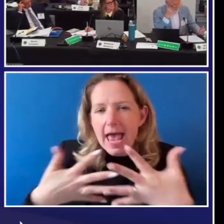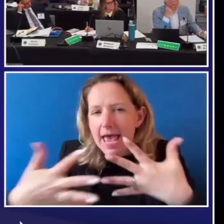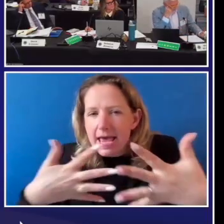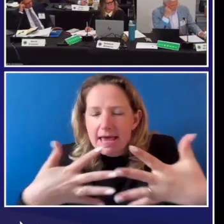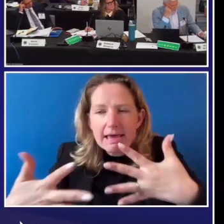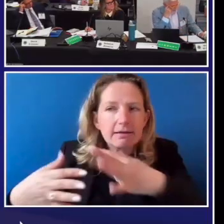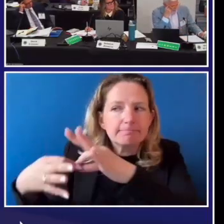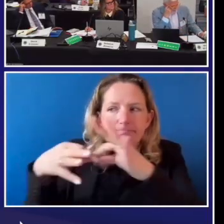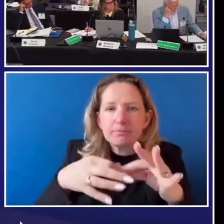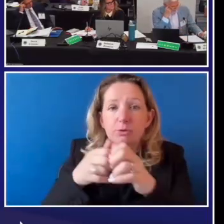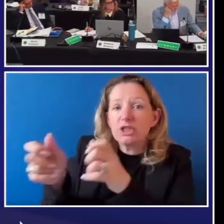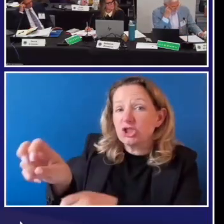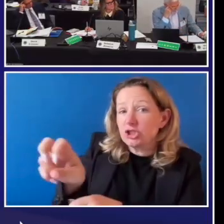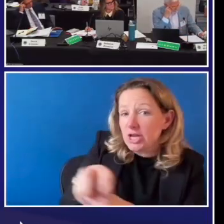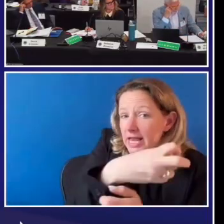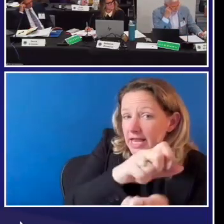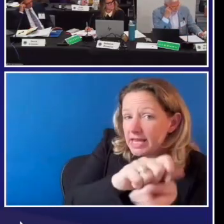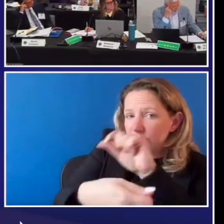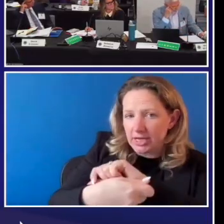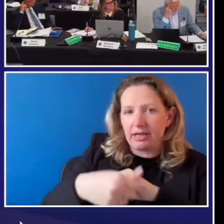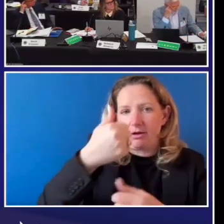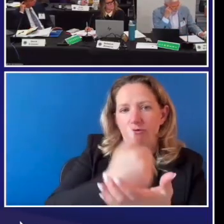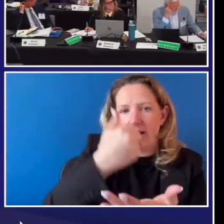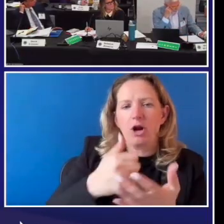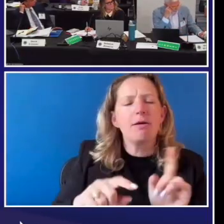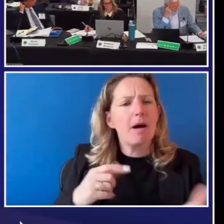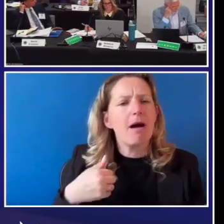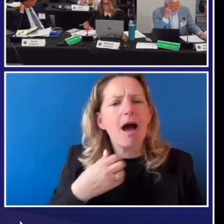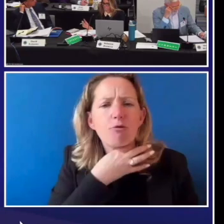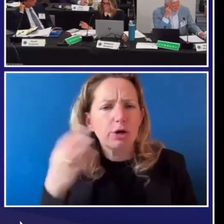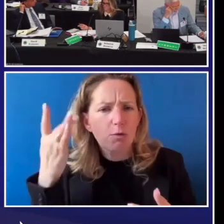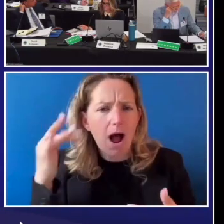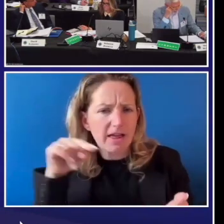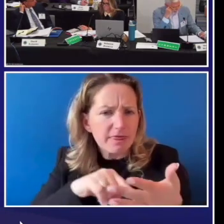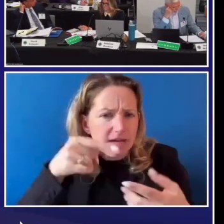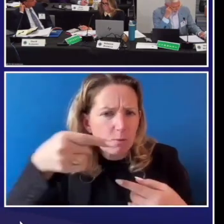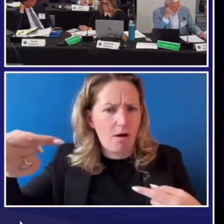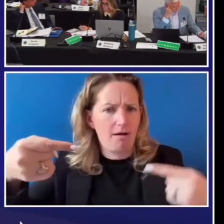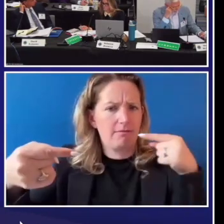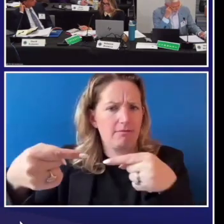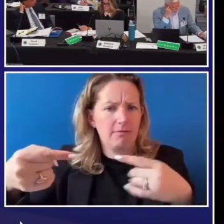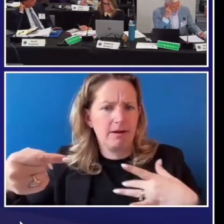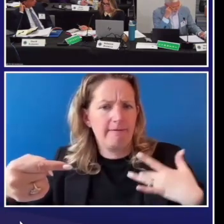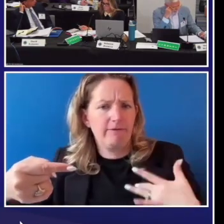Um, but I just, I wonder why this one, there's comfort around, um, this